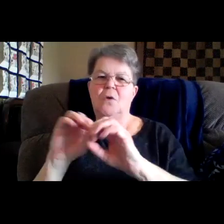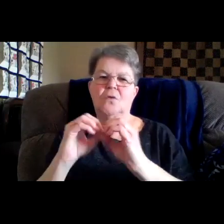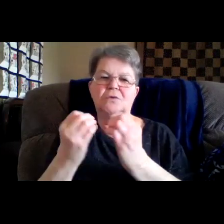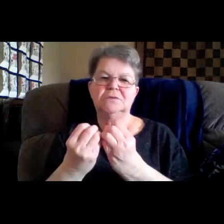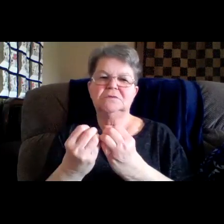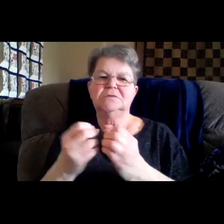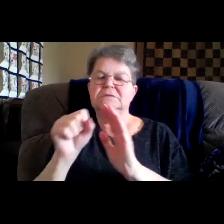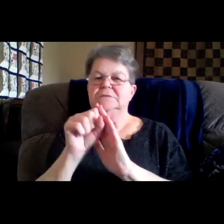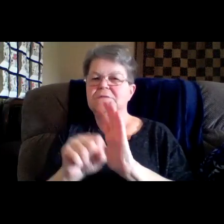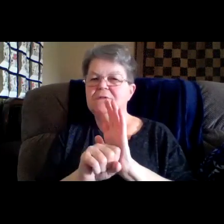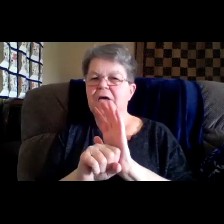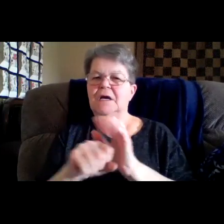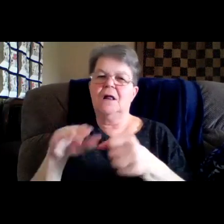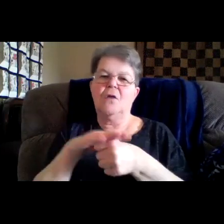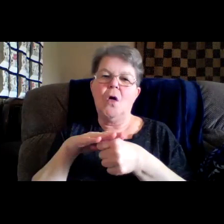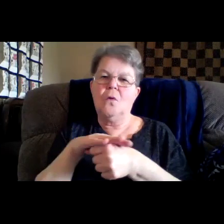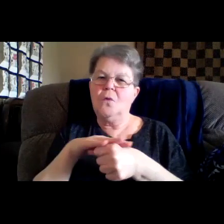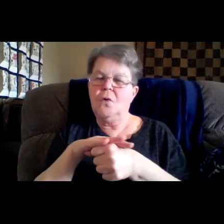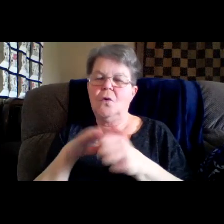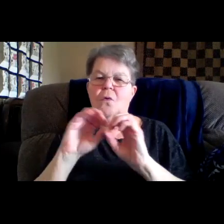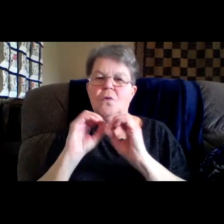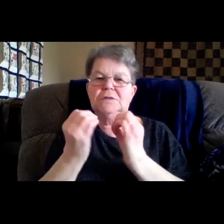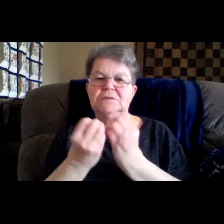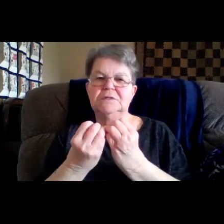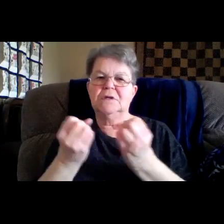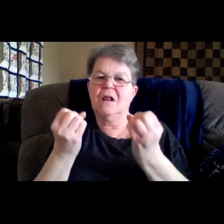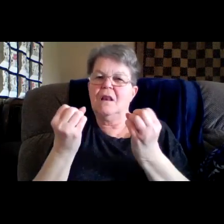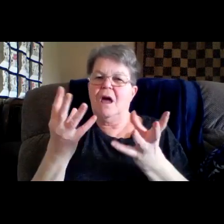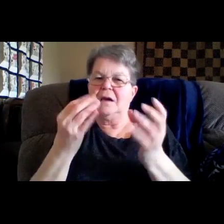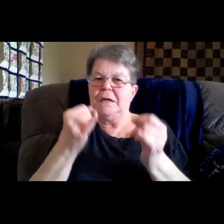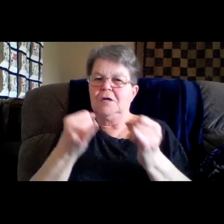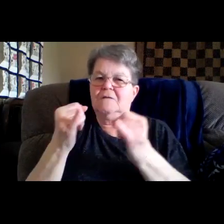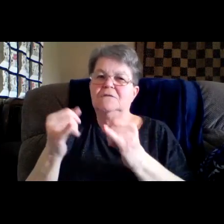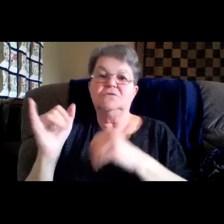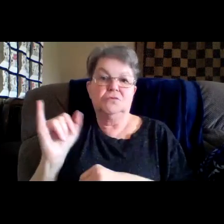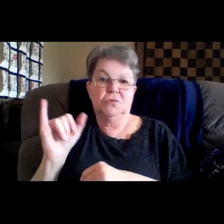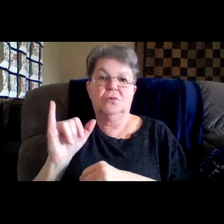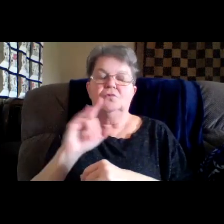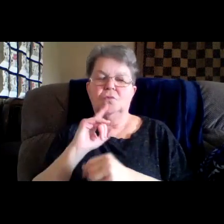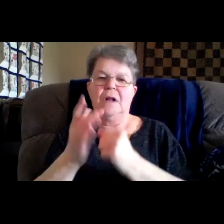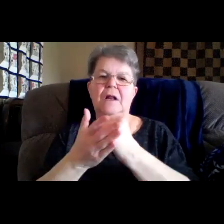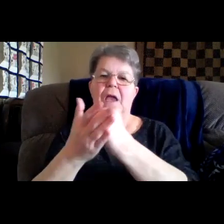state organizations, local organizations, a lot of individuals too have really helped in this.